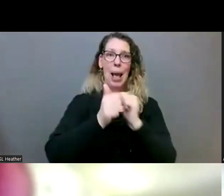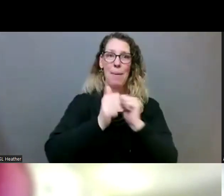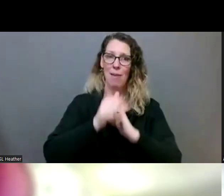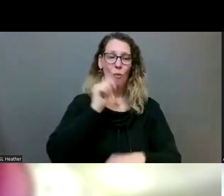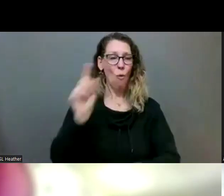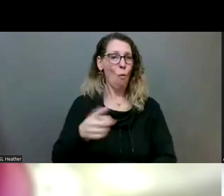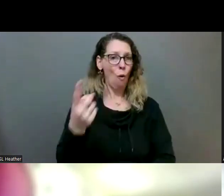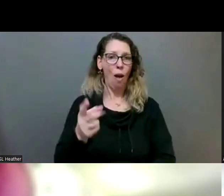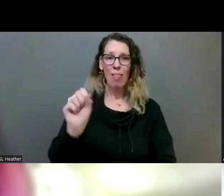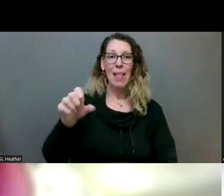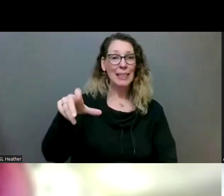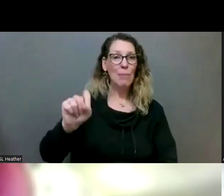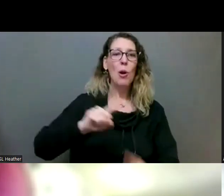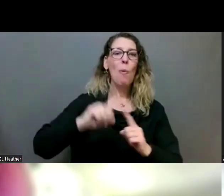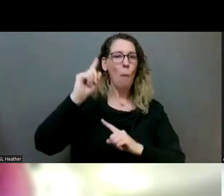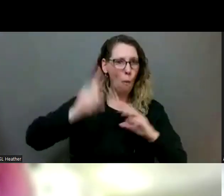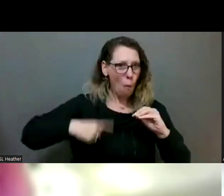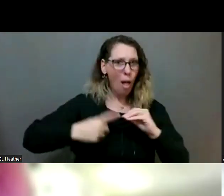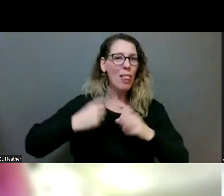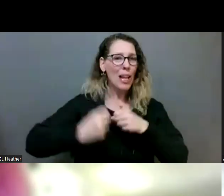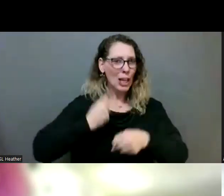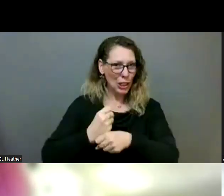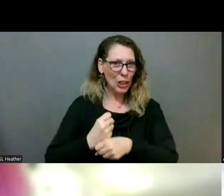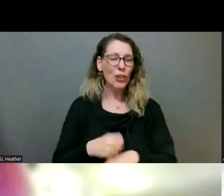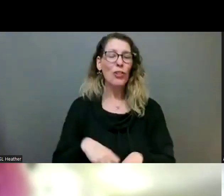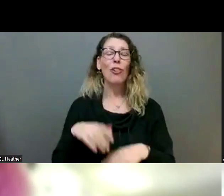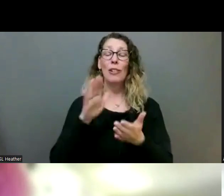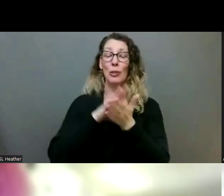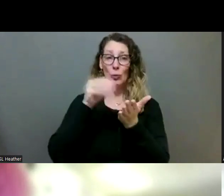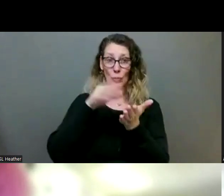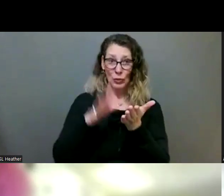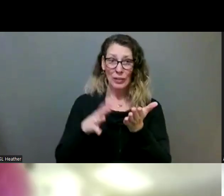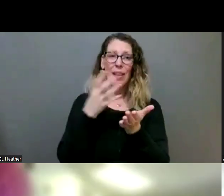all year long and really having Scholars and families to help drive that work.